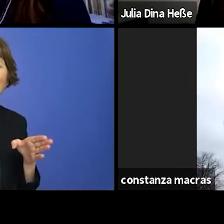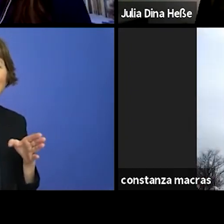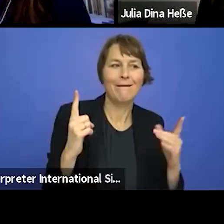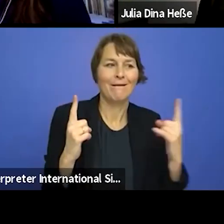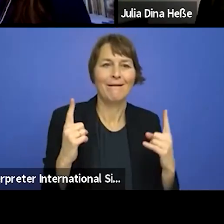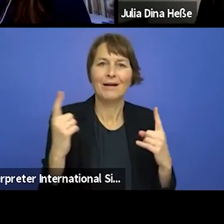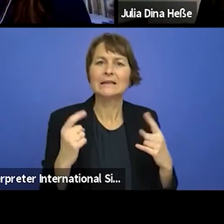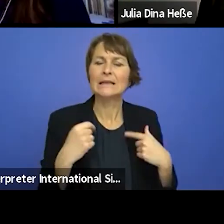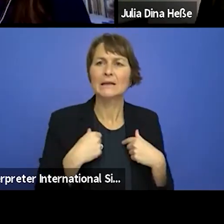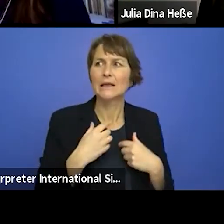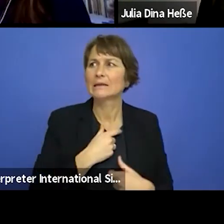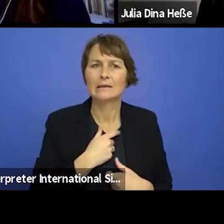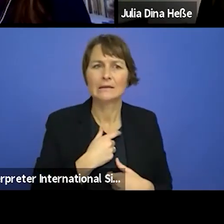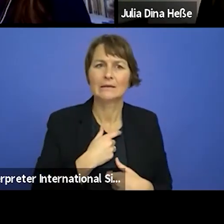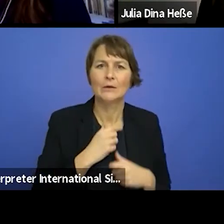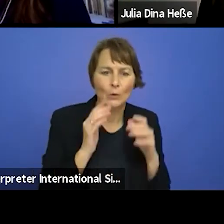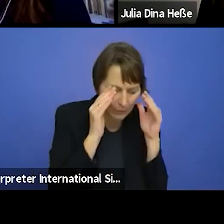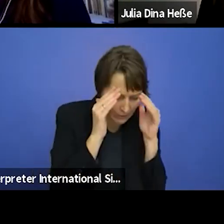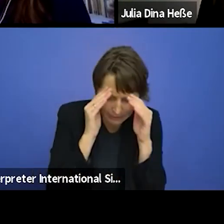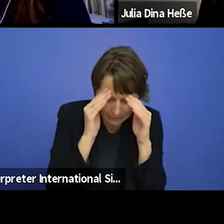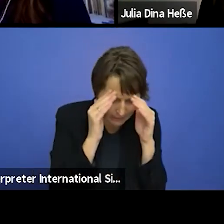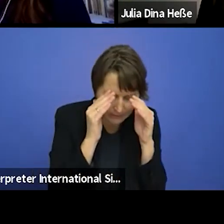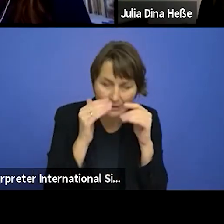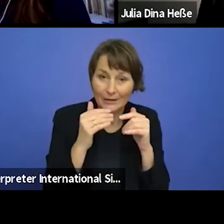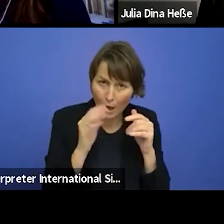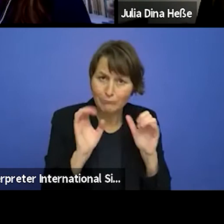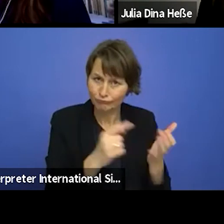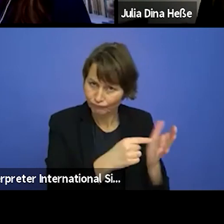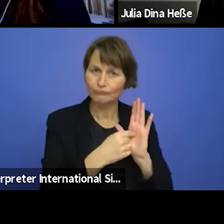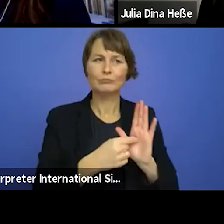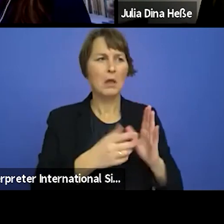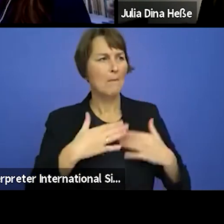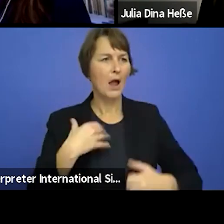living in the little theatre bubble because that won't change anything. Yeah